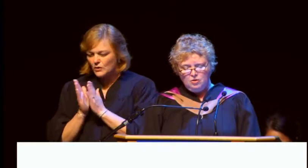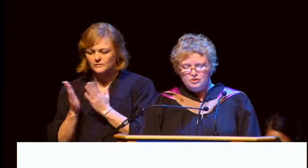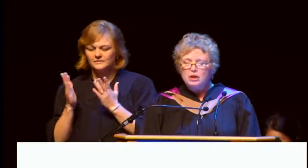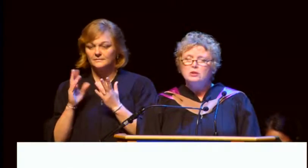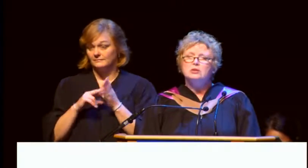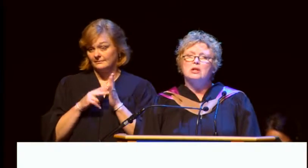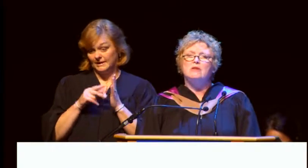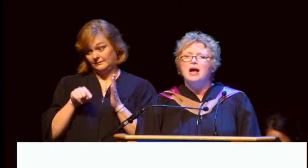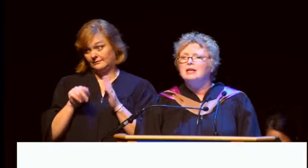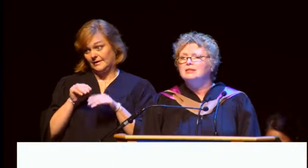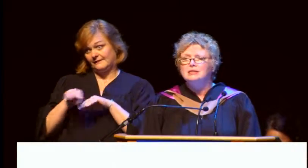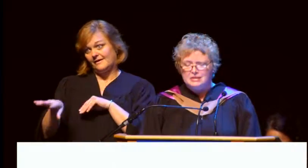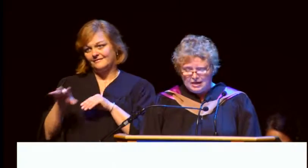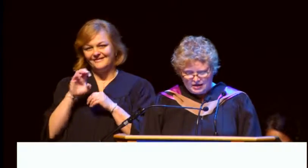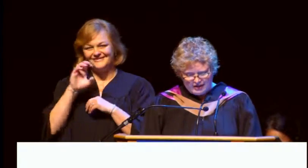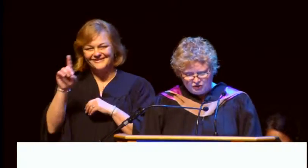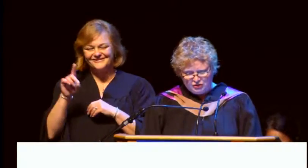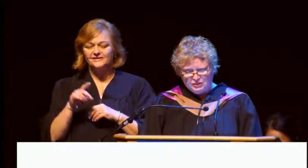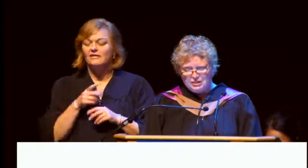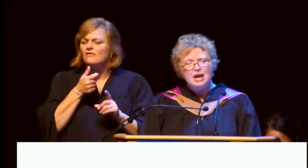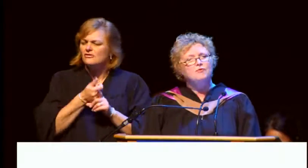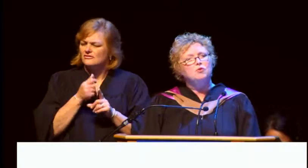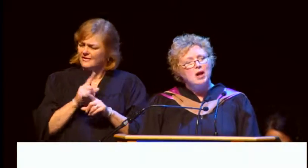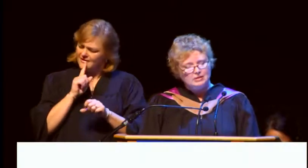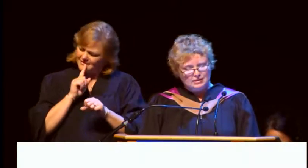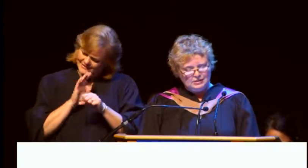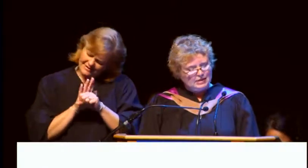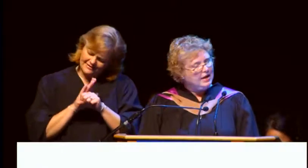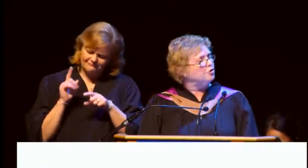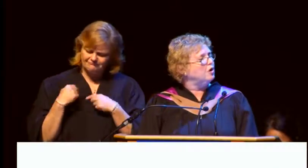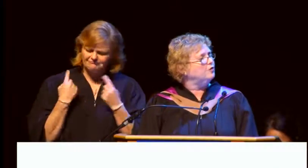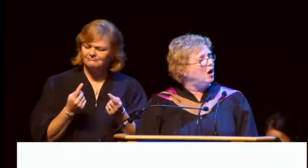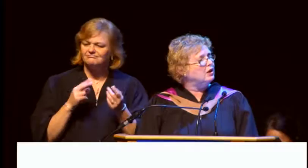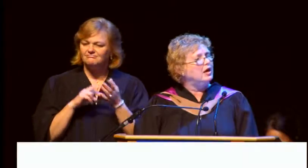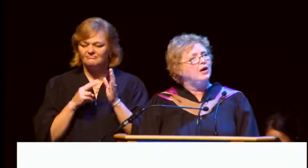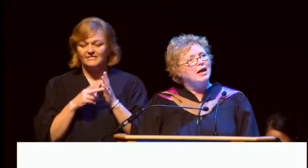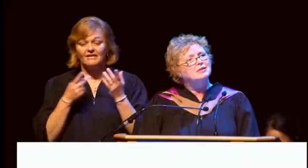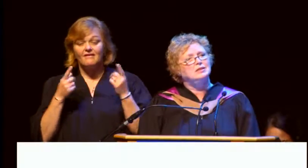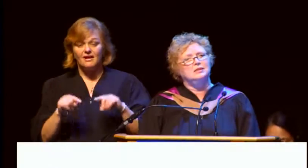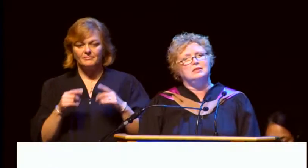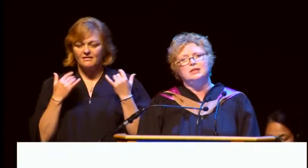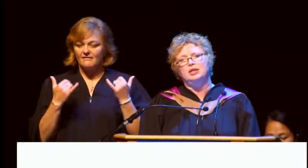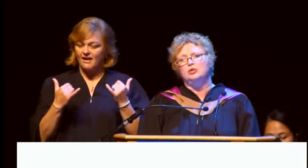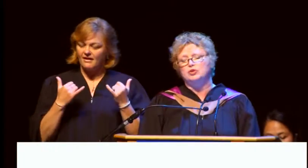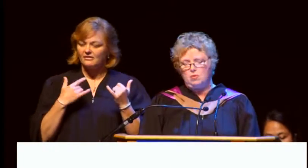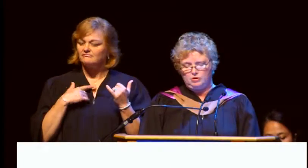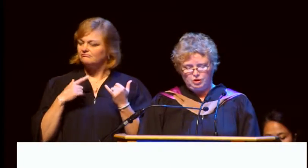THE RESULT OF ALISON'S DEDICATION IS AND EVERY-RISING STANDARD OF CULINARY EXCELLENCE HERE IN TORONTO.